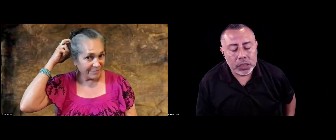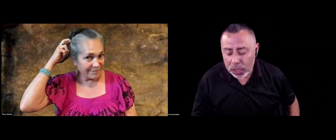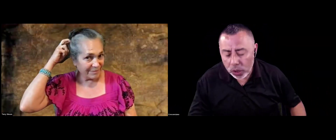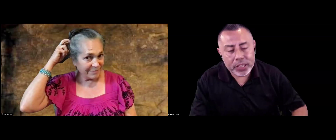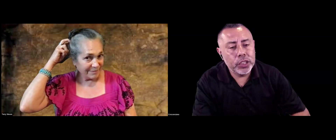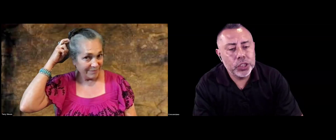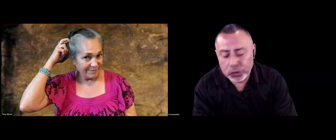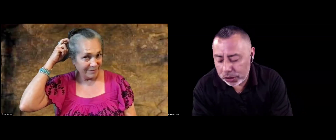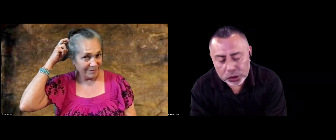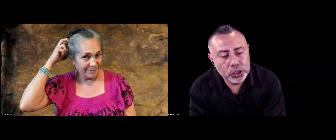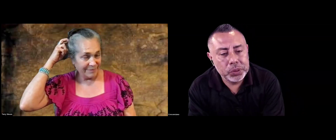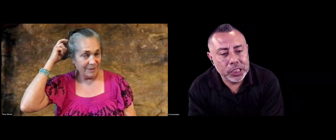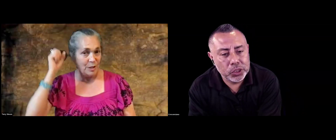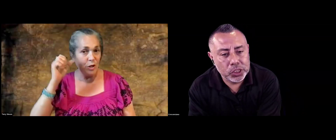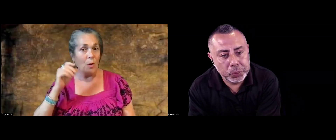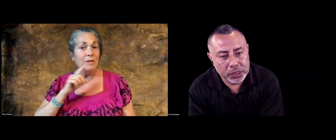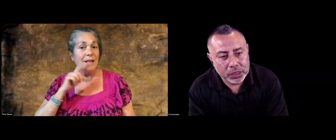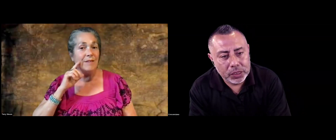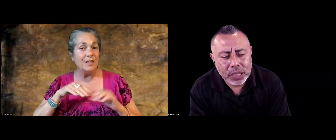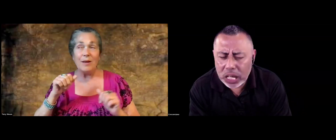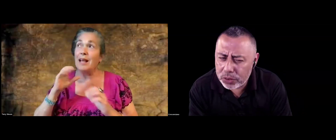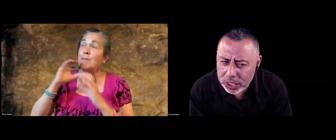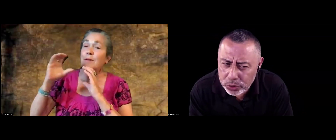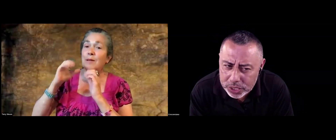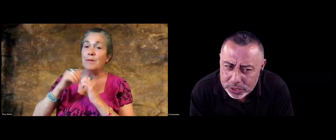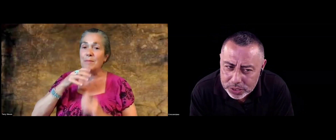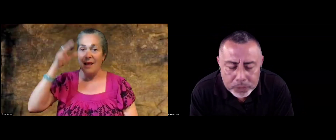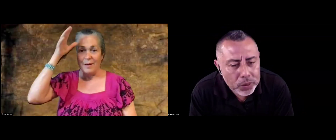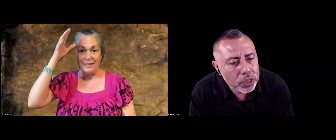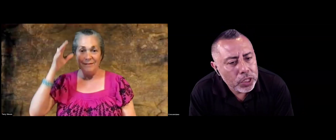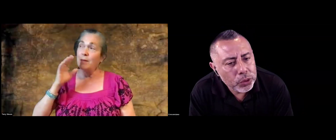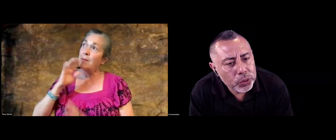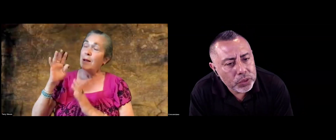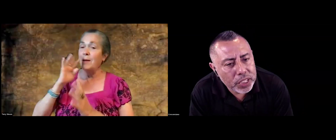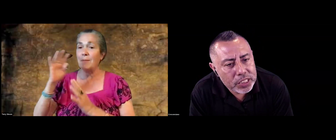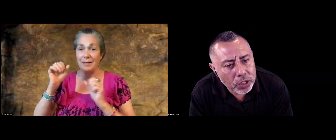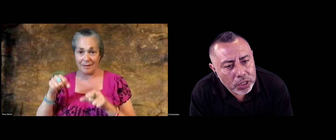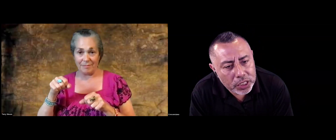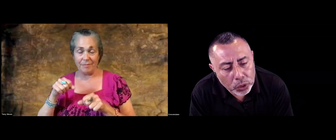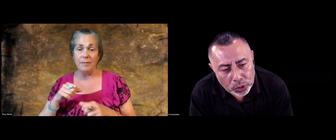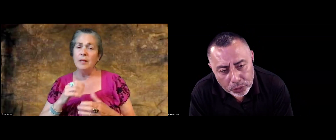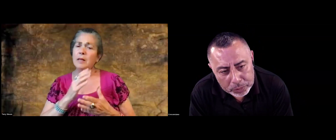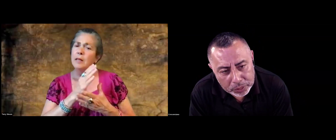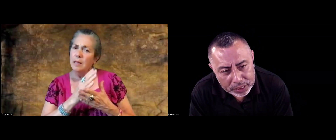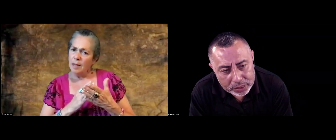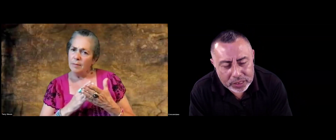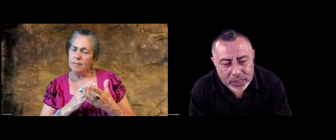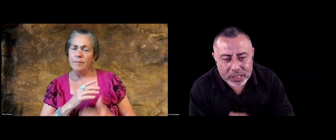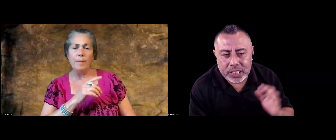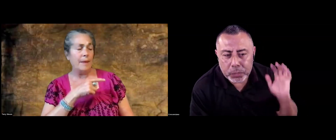They want their children to be able to speak. How do they do this? Device called the cochlear implant.